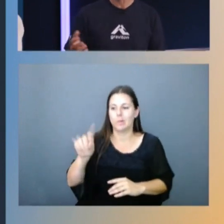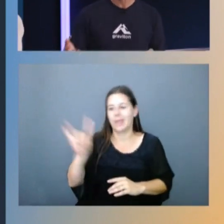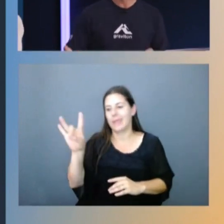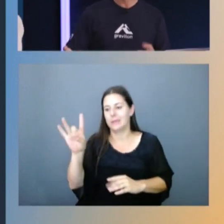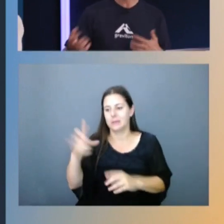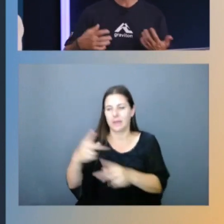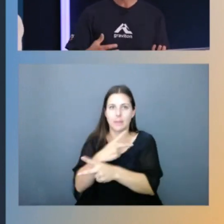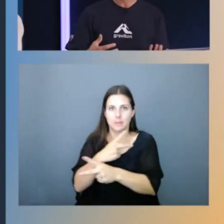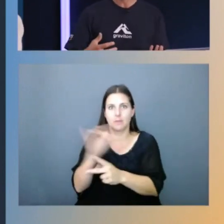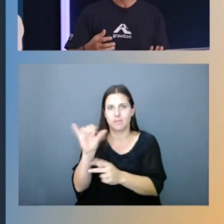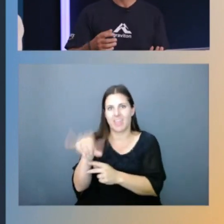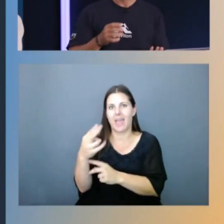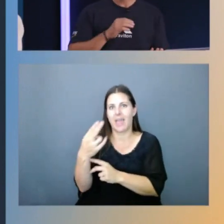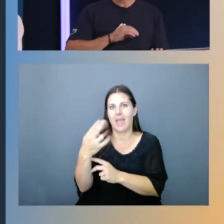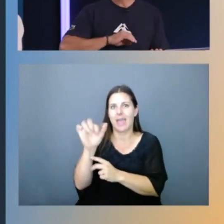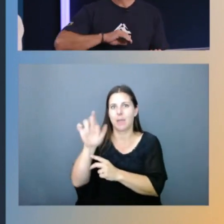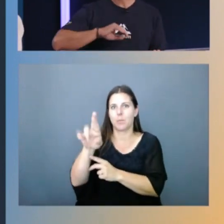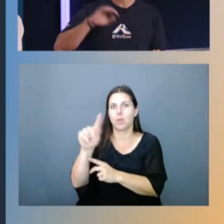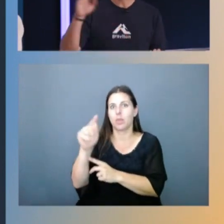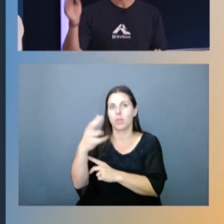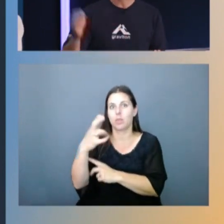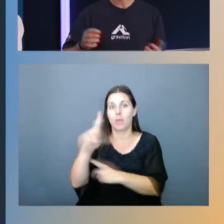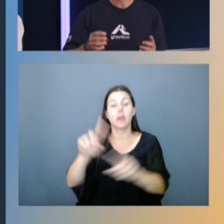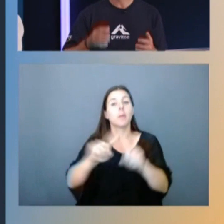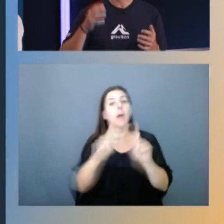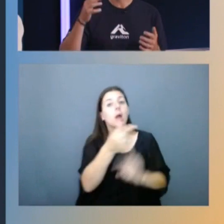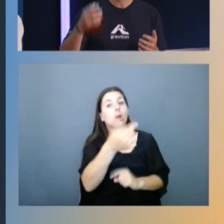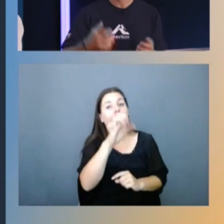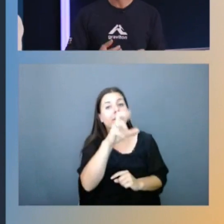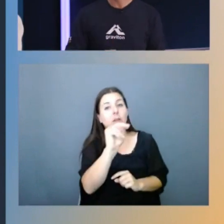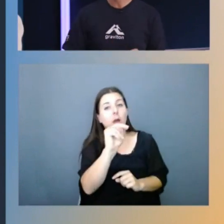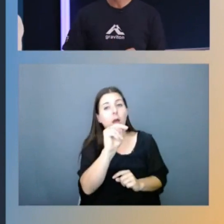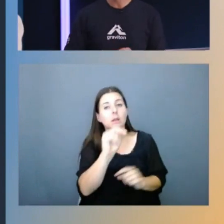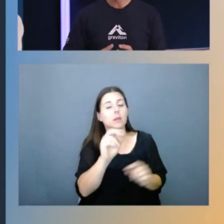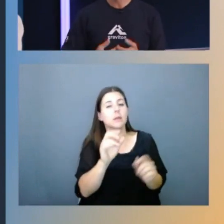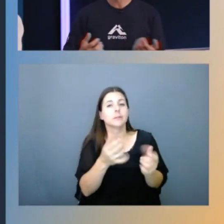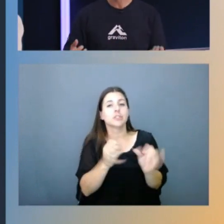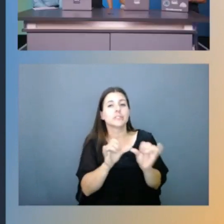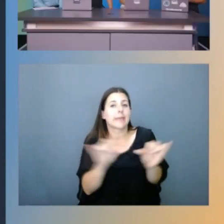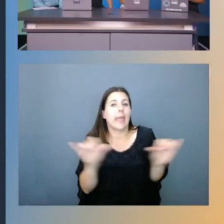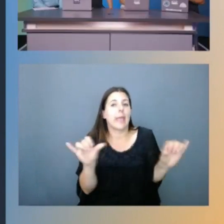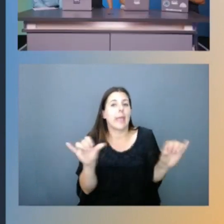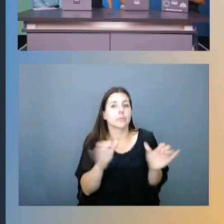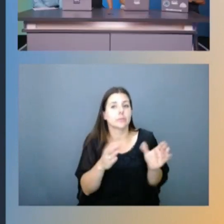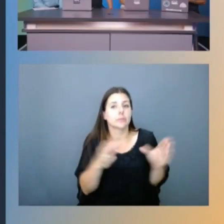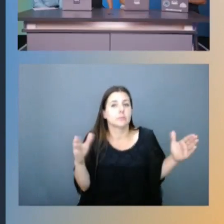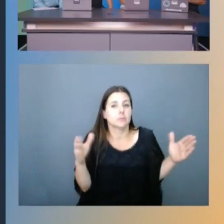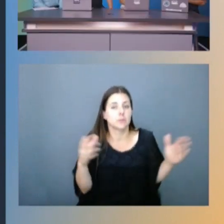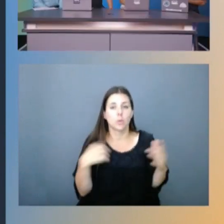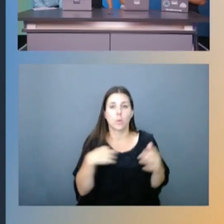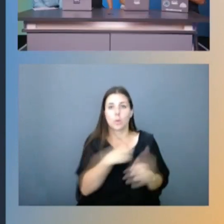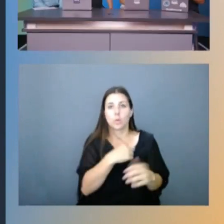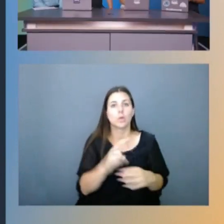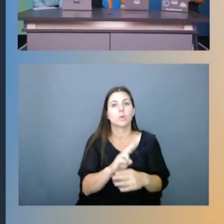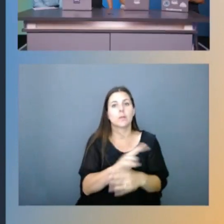whereas on Graviton, it just scales linearly, and when you're using two vCPUs, you're just getting twice the performance,